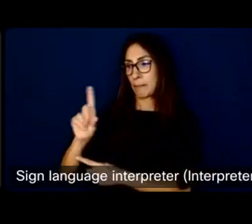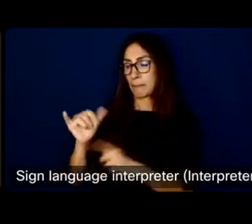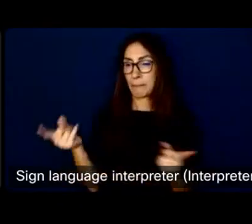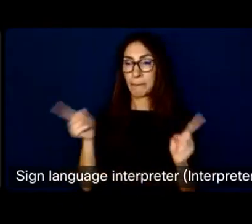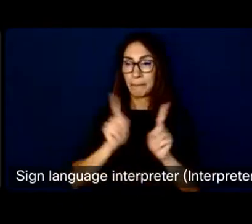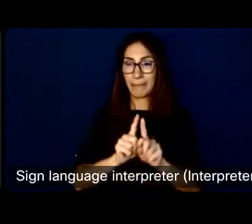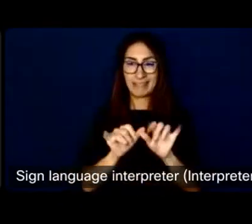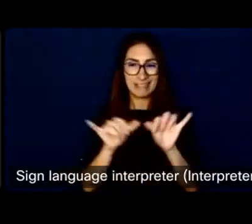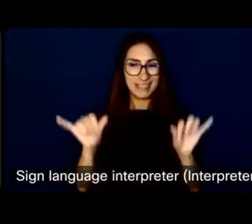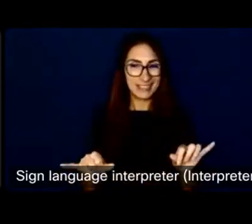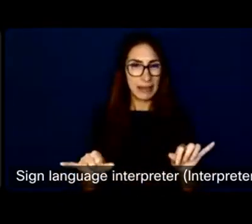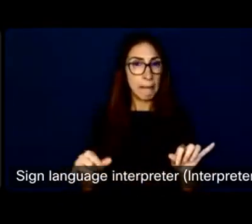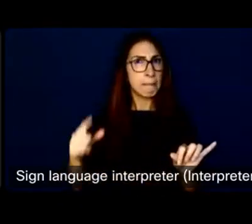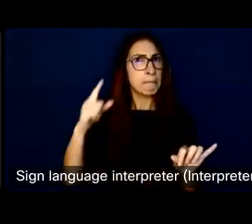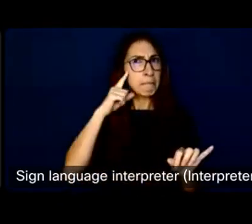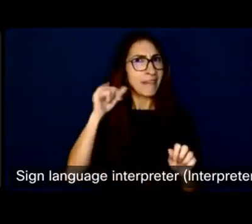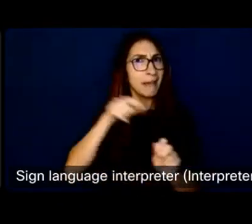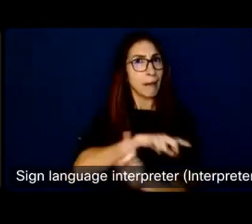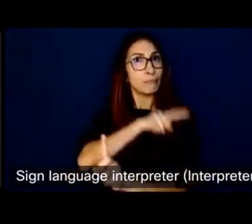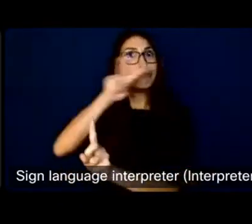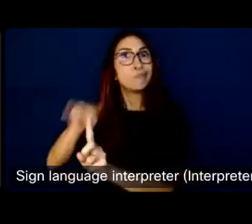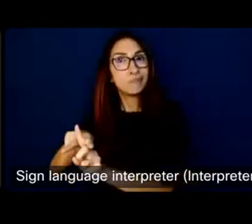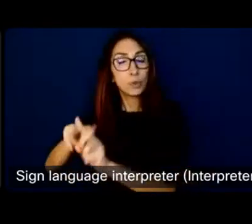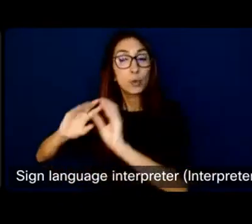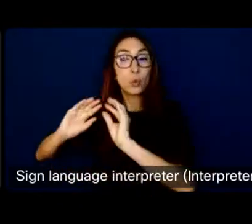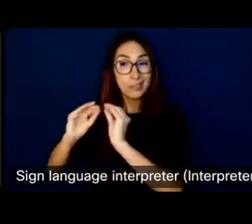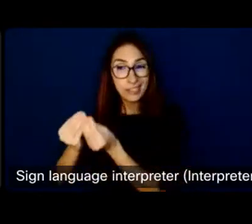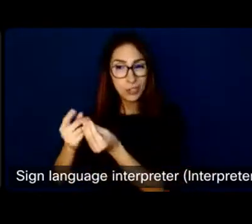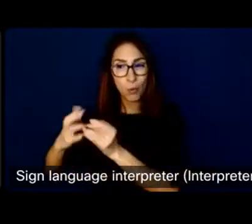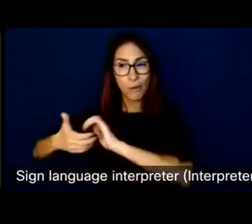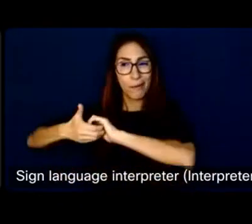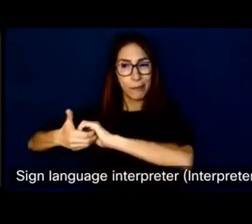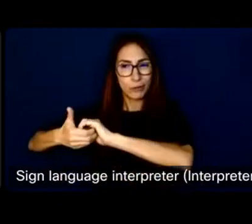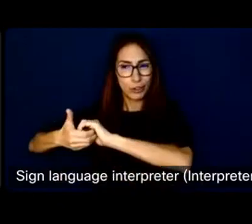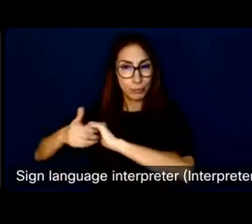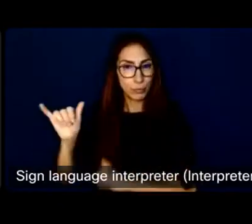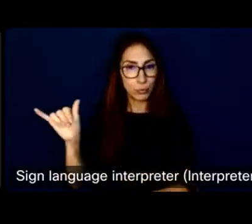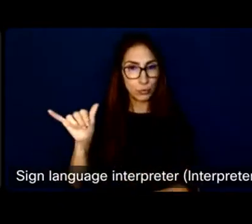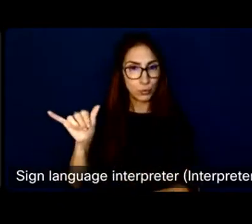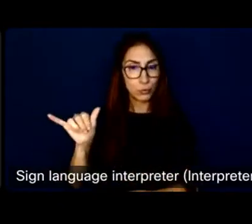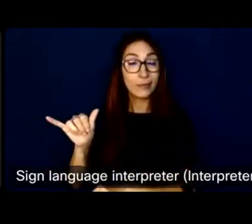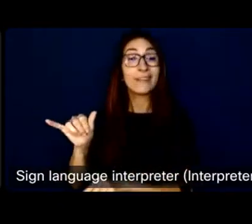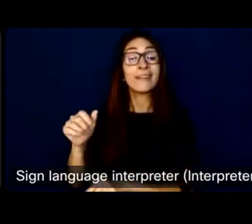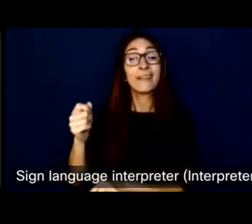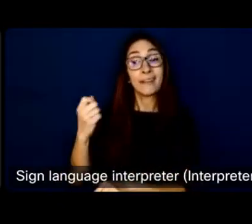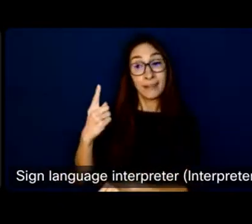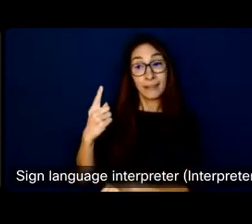buddy systems, right? Or partnerships including, you know, if you are a social worker, make sure you're